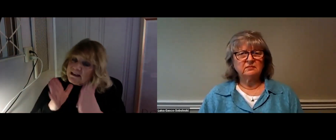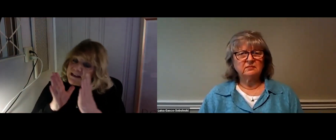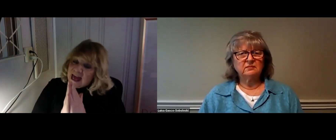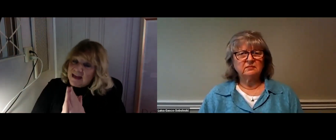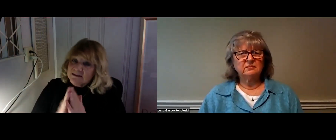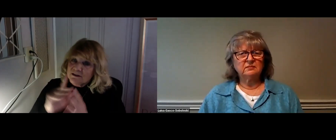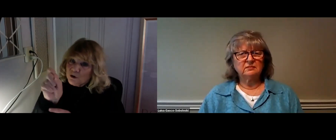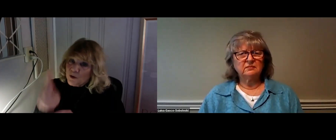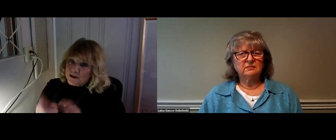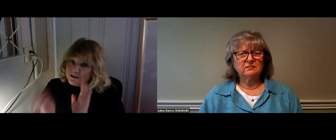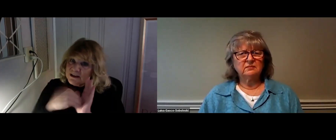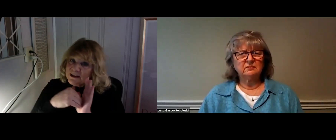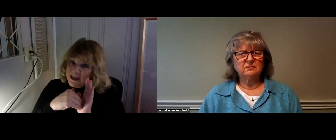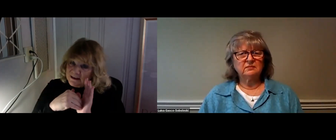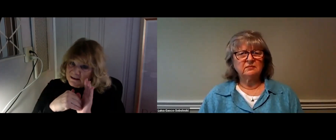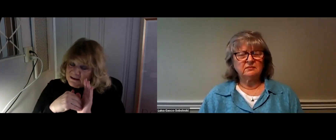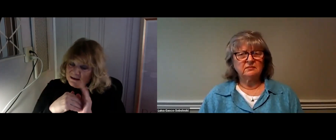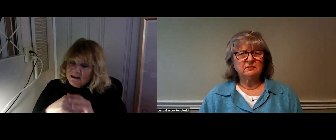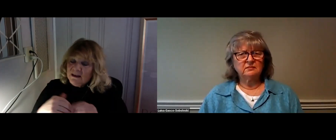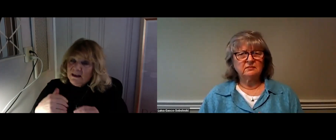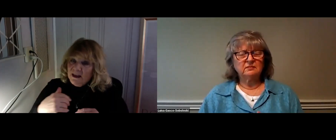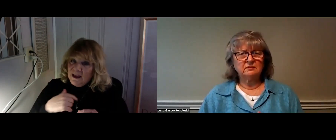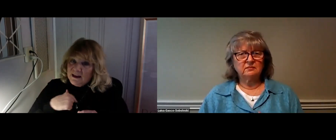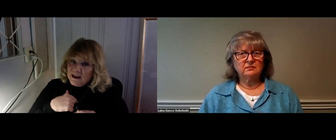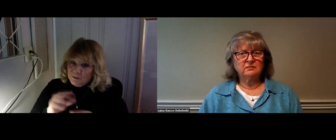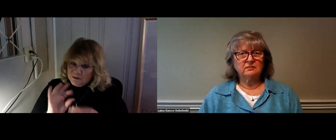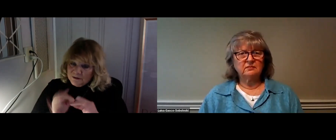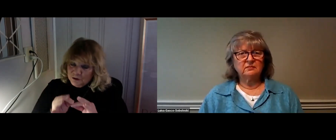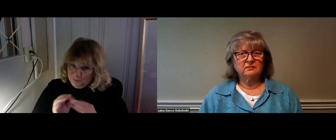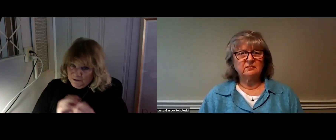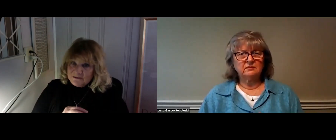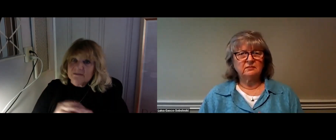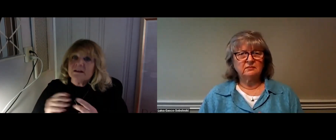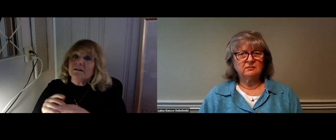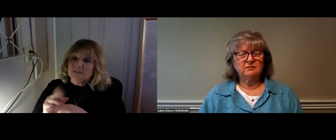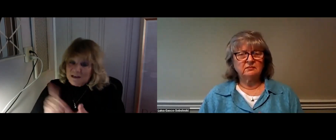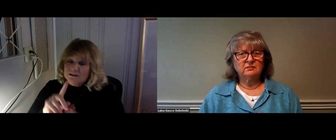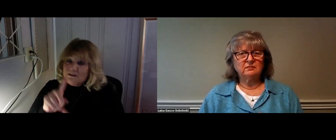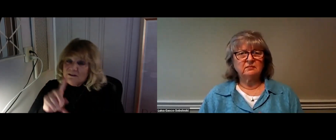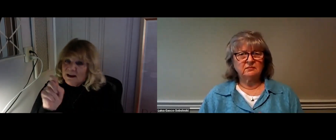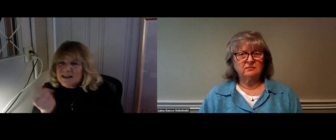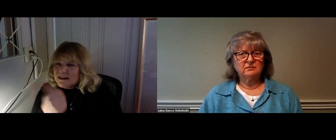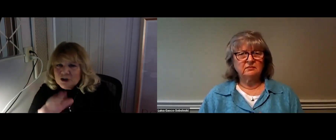ask the question again? and I will interpret it." So, the doctor asked, "Any